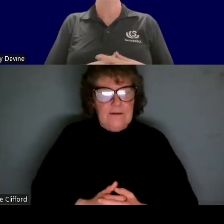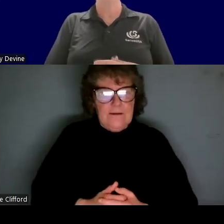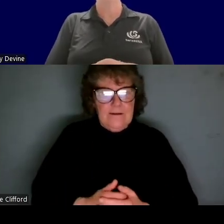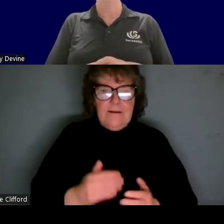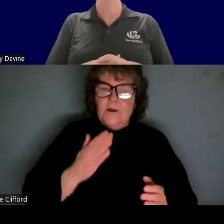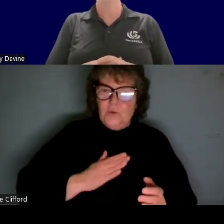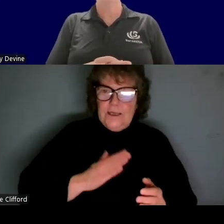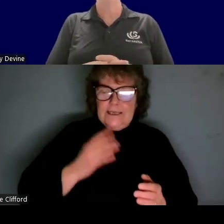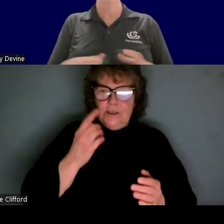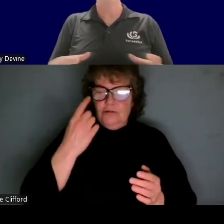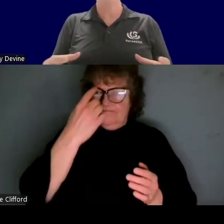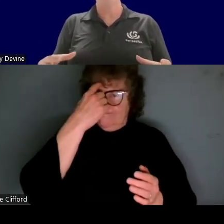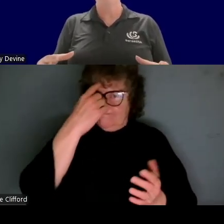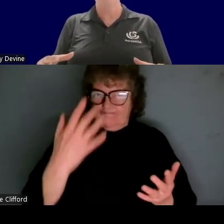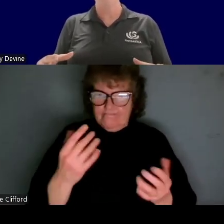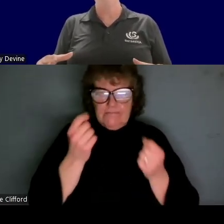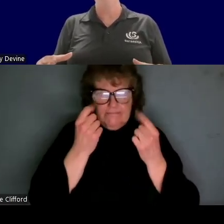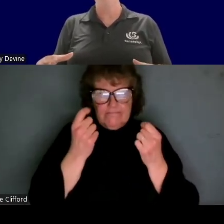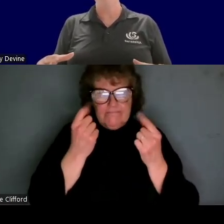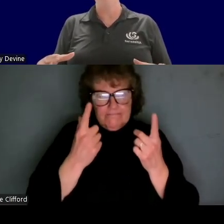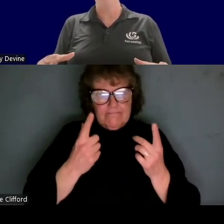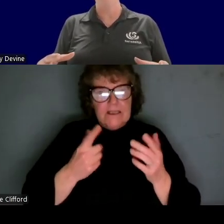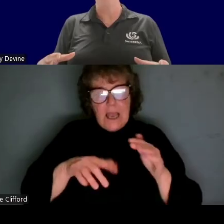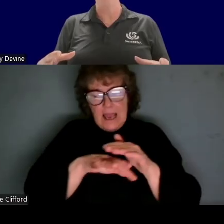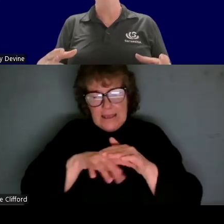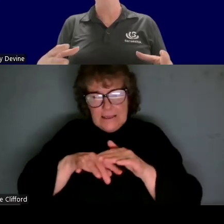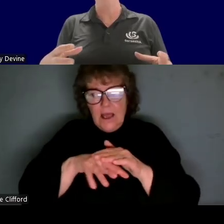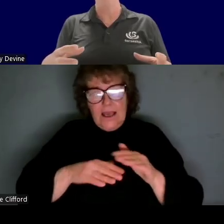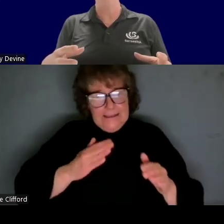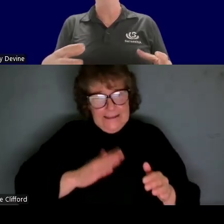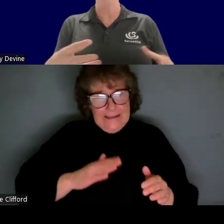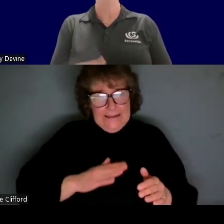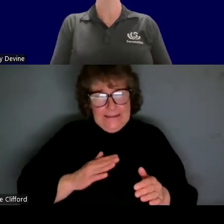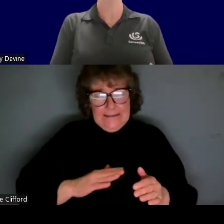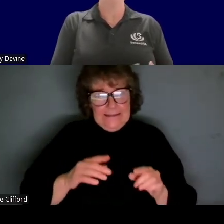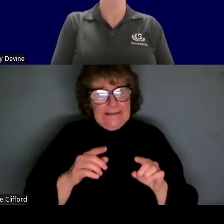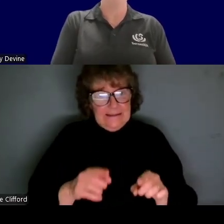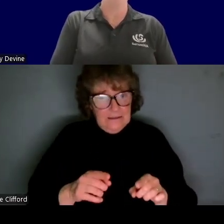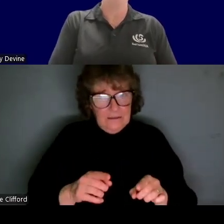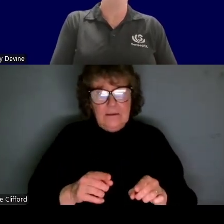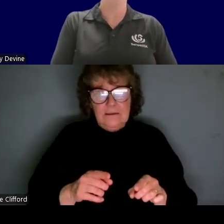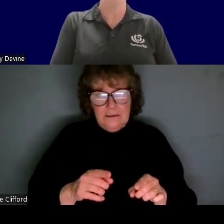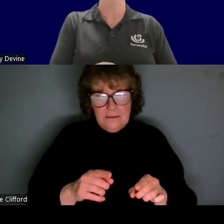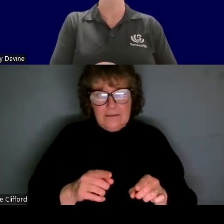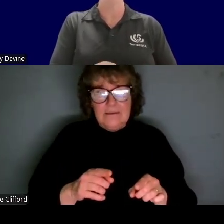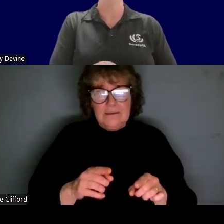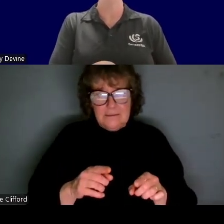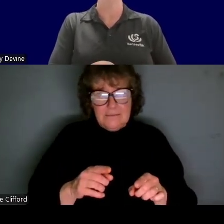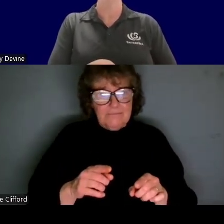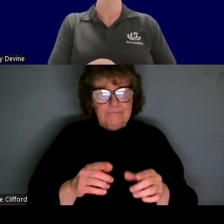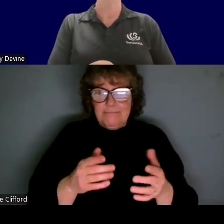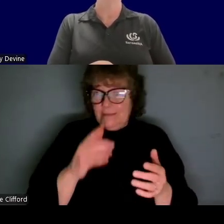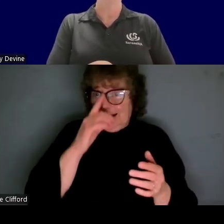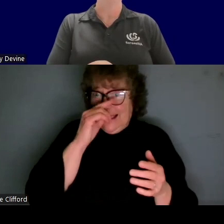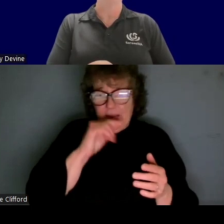need to understand that underlying needs may be dictated by the person's diagnosis, but they can